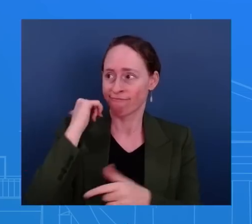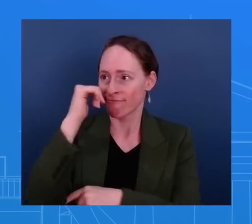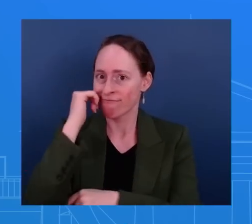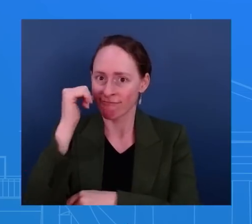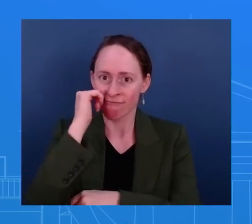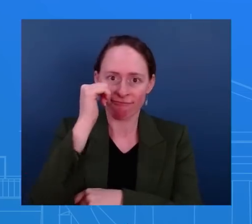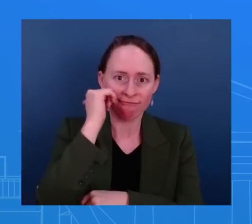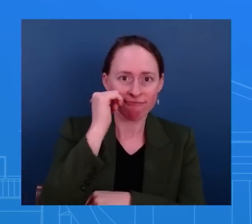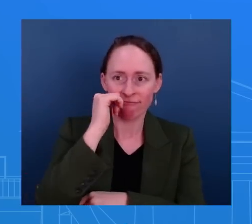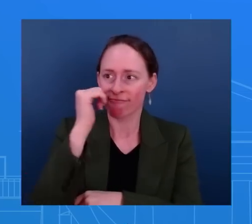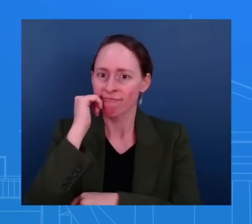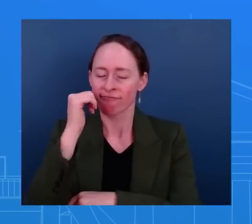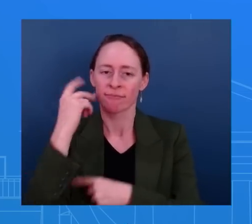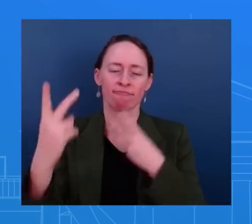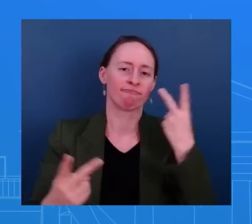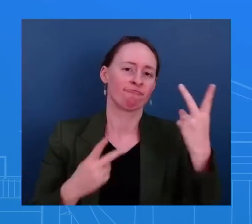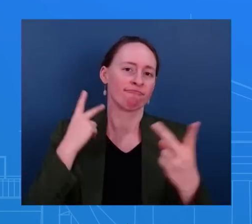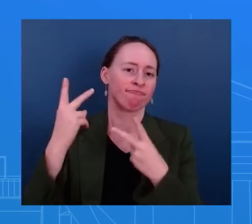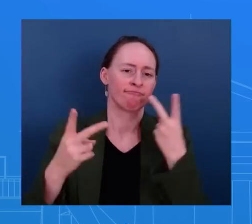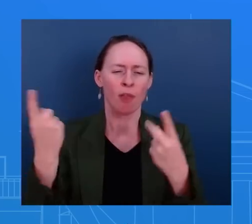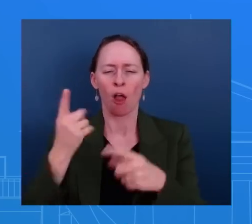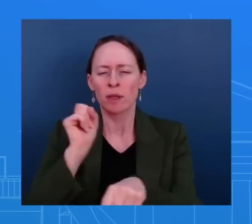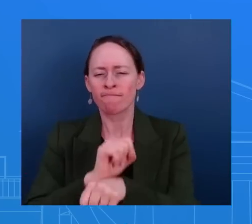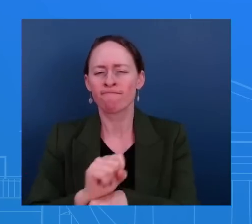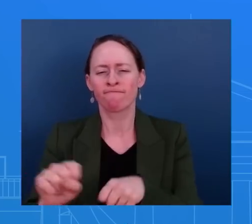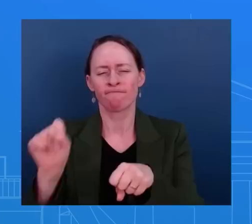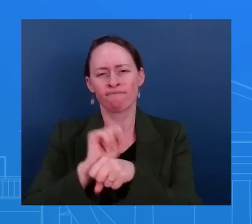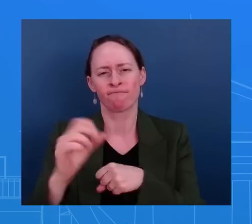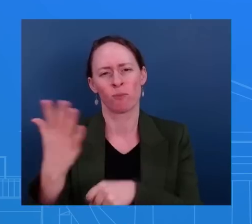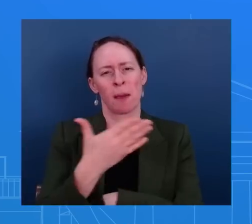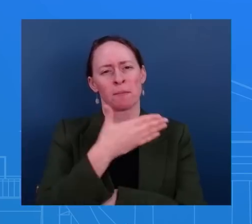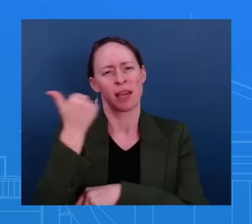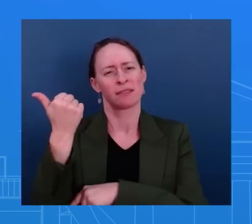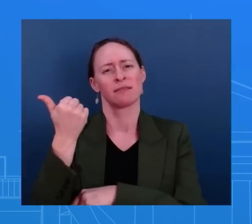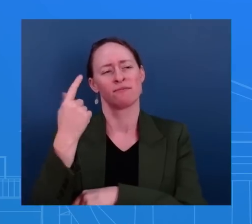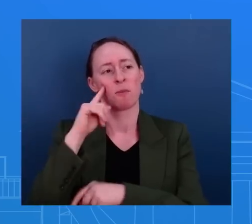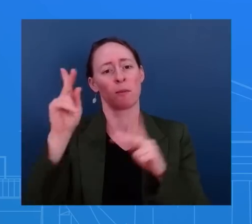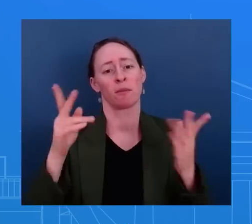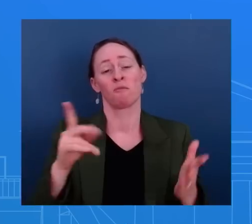is that we are so proud of this president and what he's been able to accomplish on behalf of the American people.